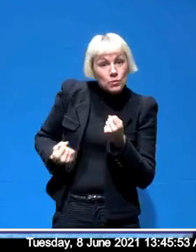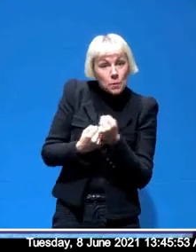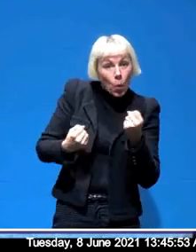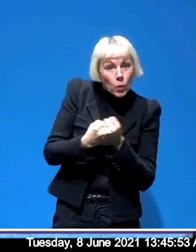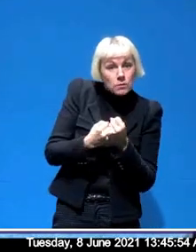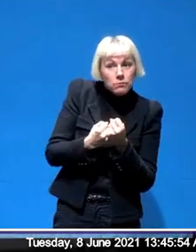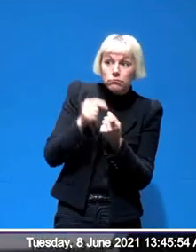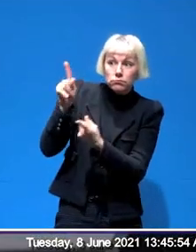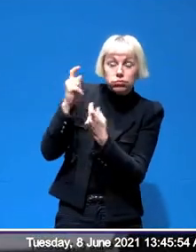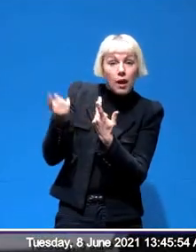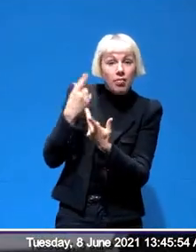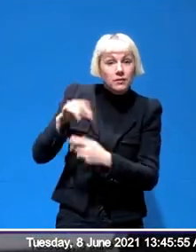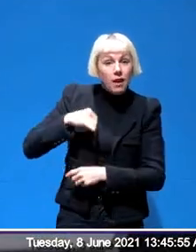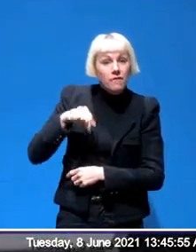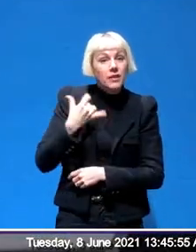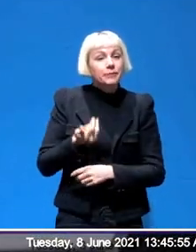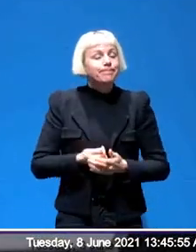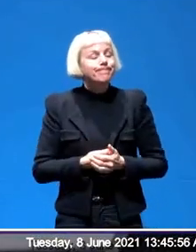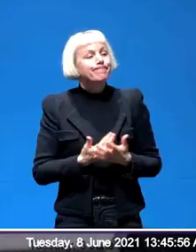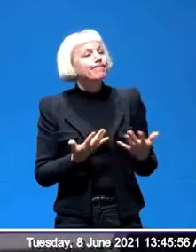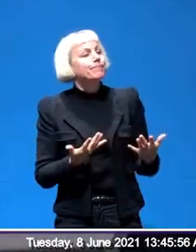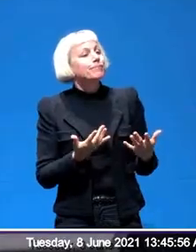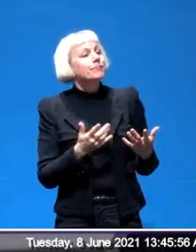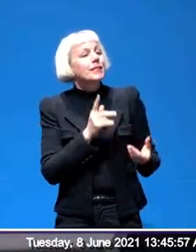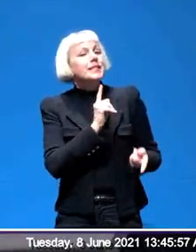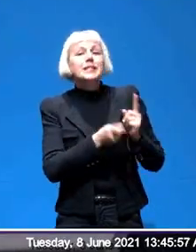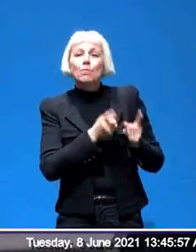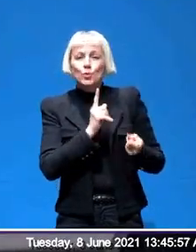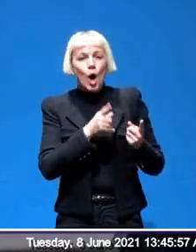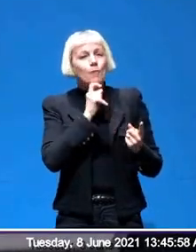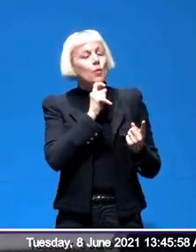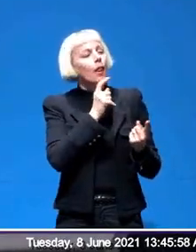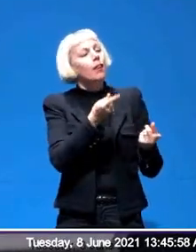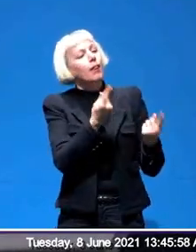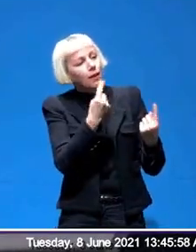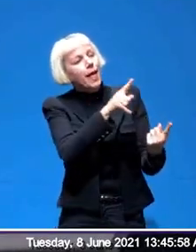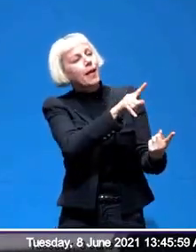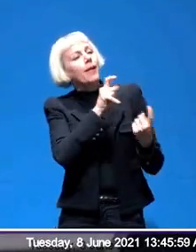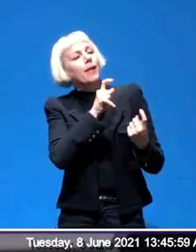We would --- it depends. Sometimes we could bring in extra staffing and that's where I would